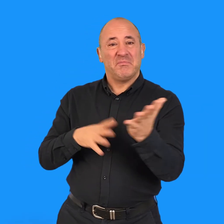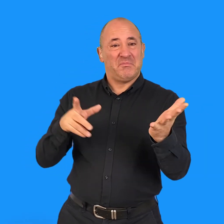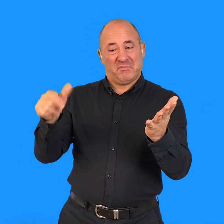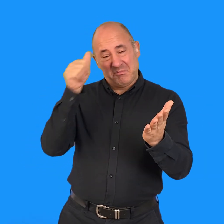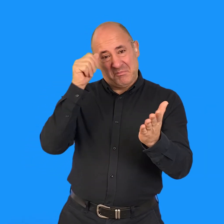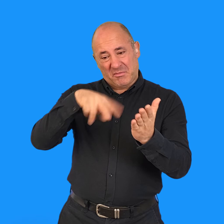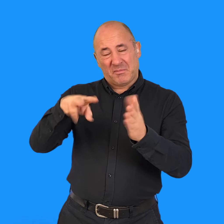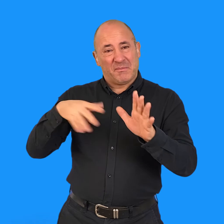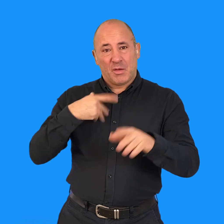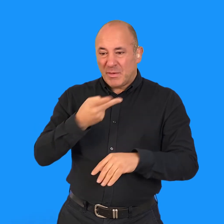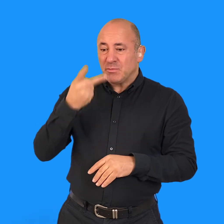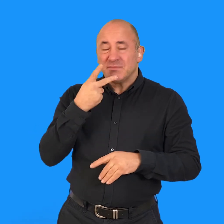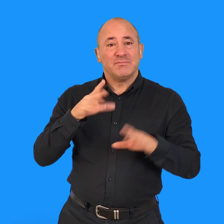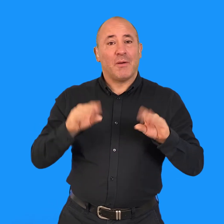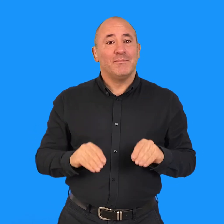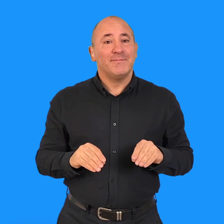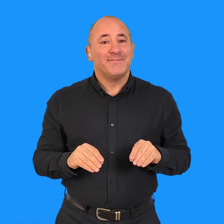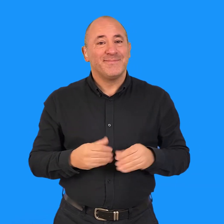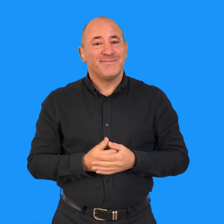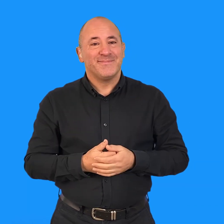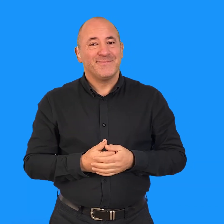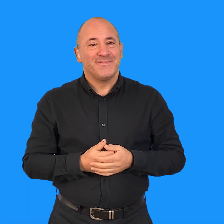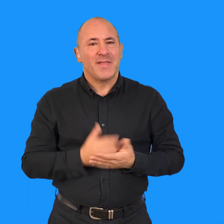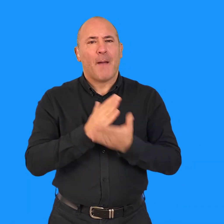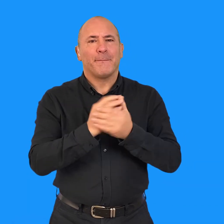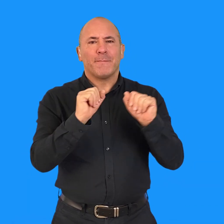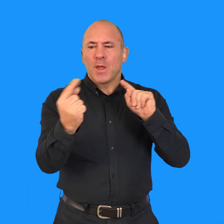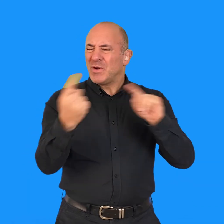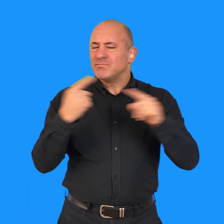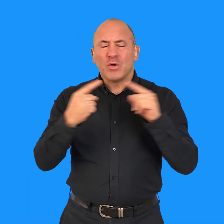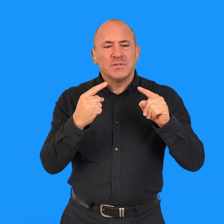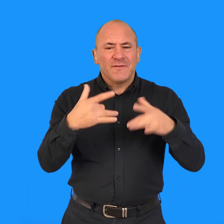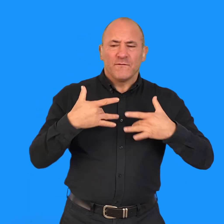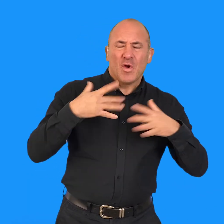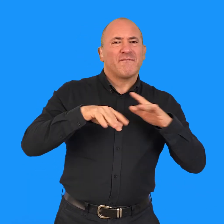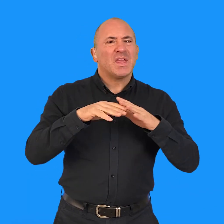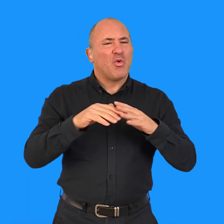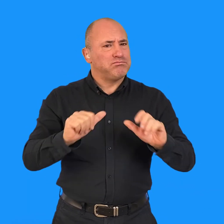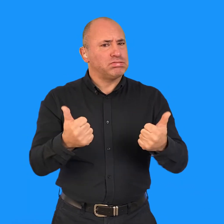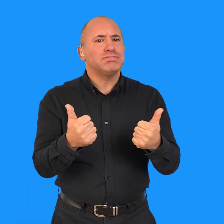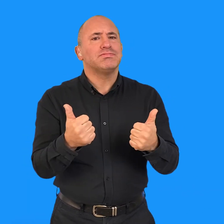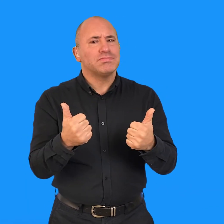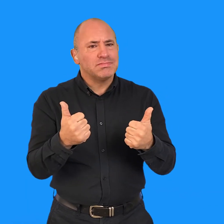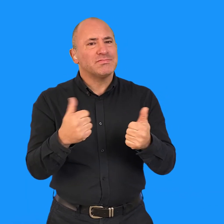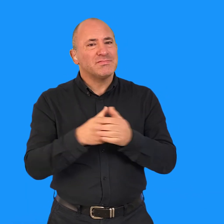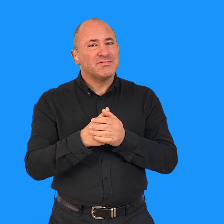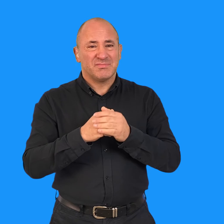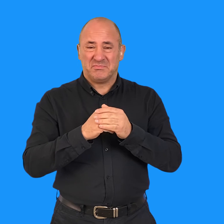I would say the response has been really positive and I've never really had anyone come back otherwise.